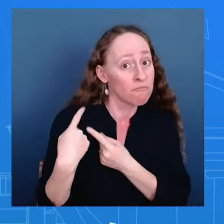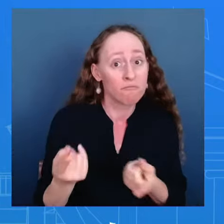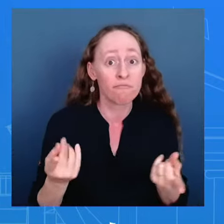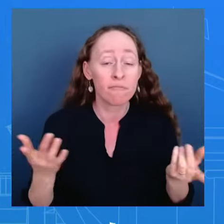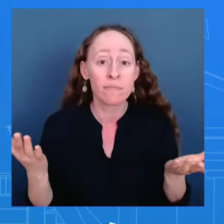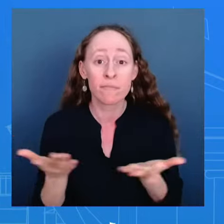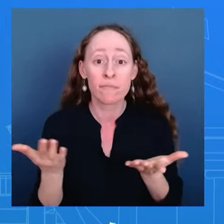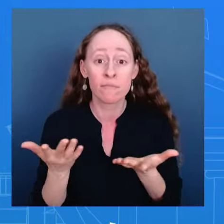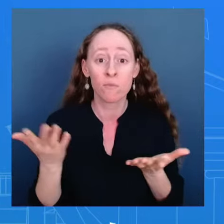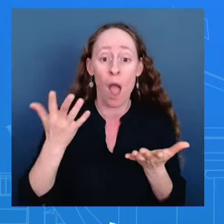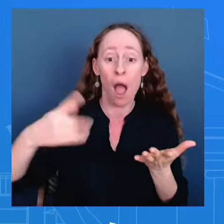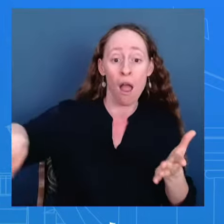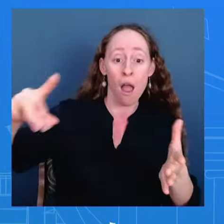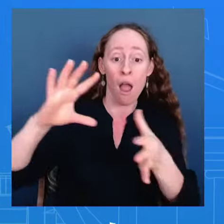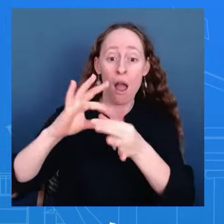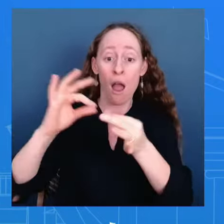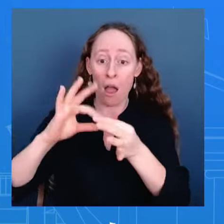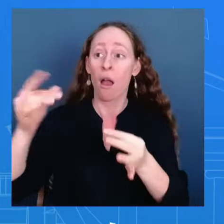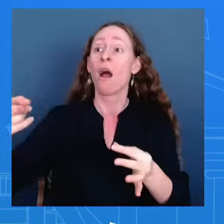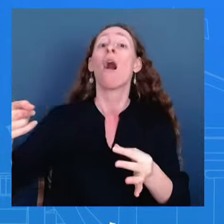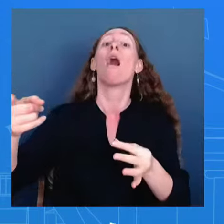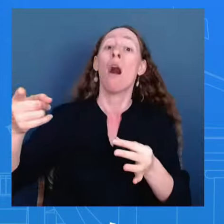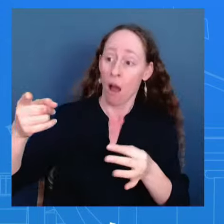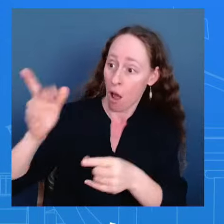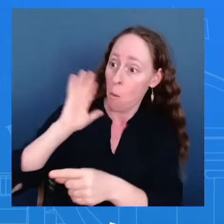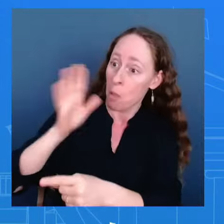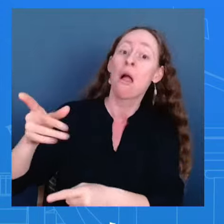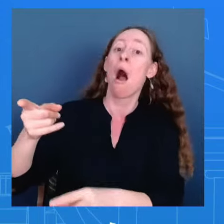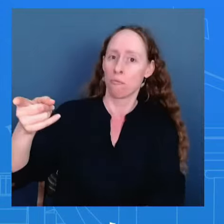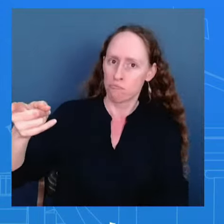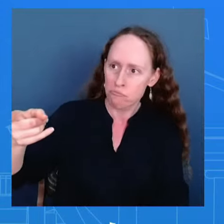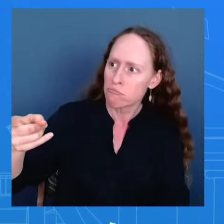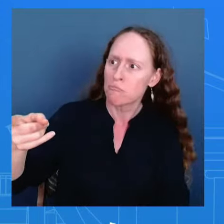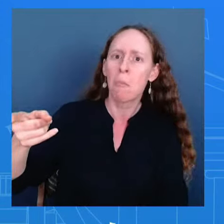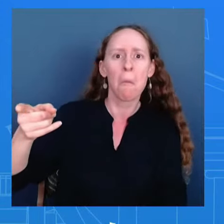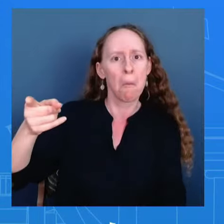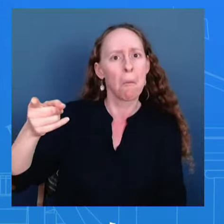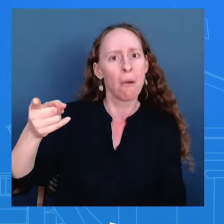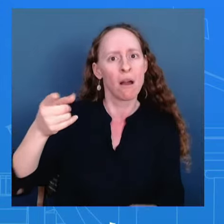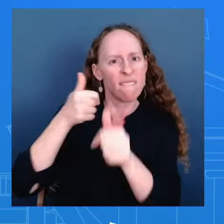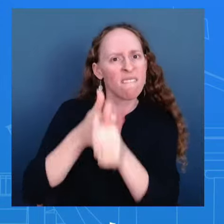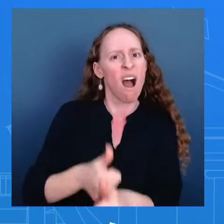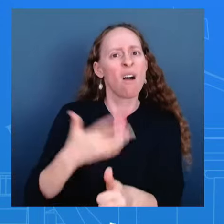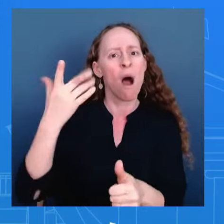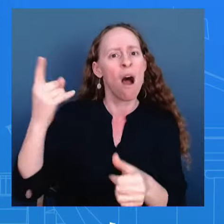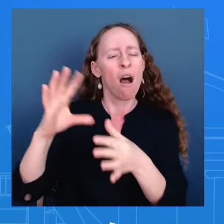they were going to close down the crossing to shut off the revenue to Hamas that comes across that crossing at least for a while,